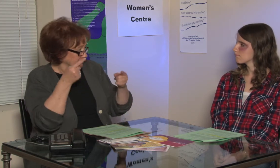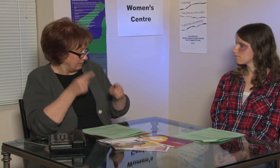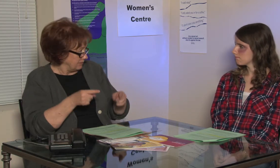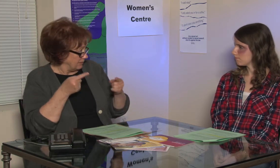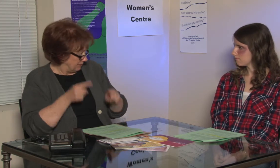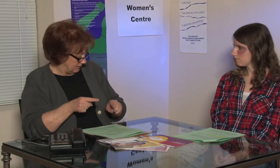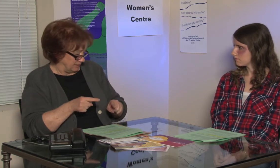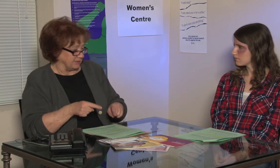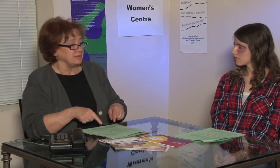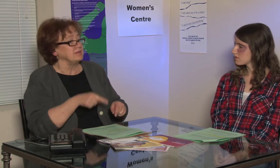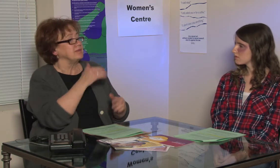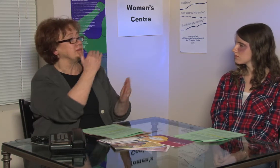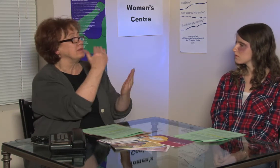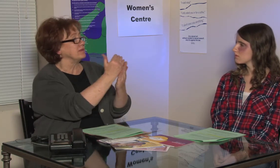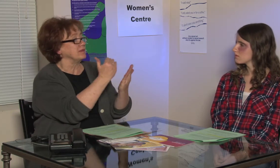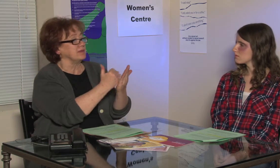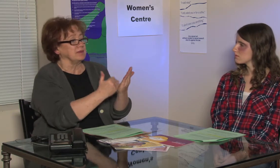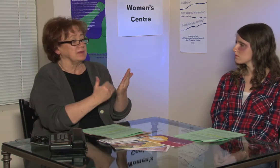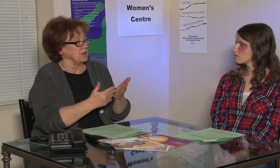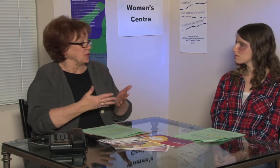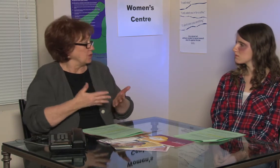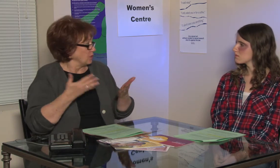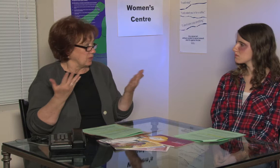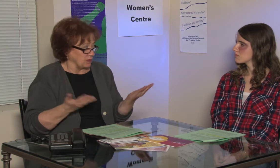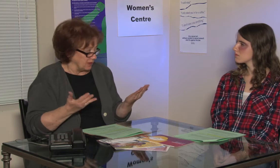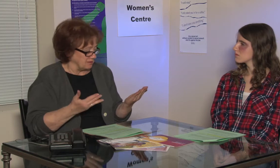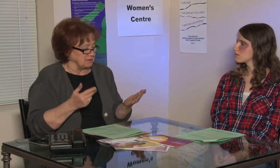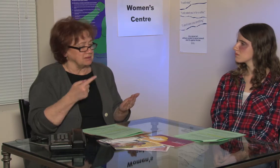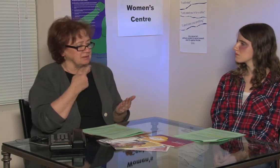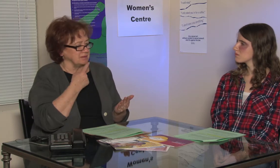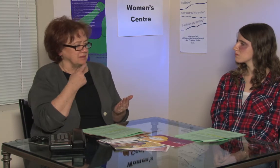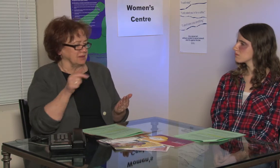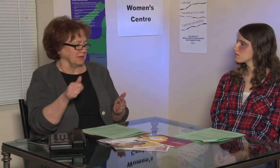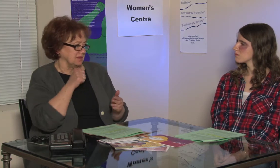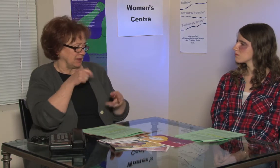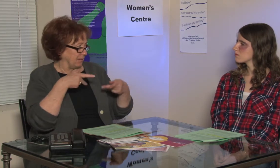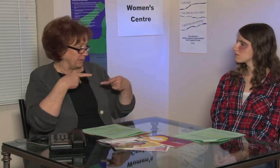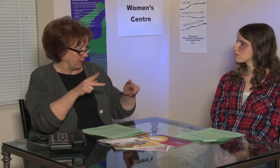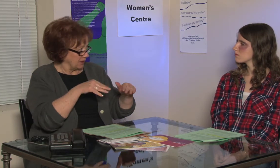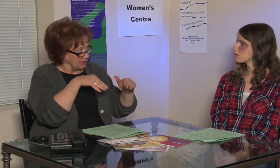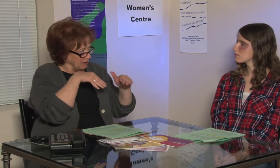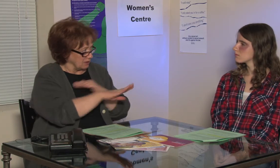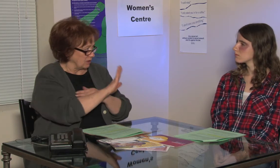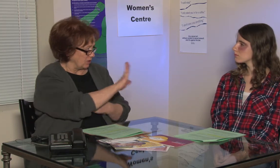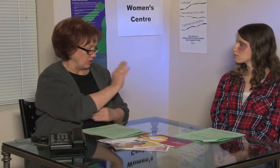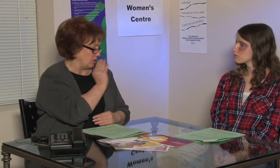His Peace Bond says